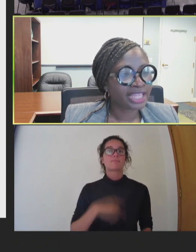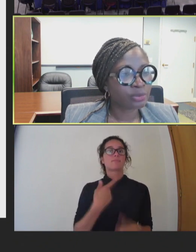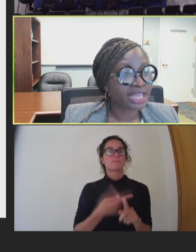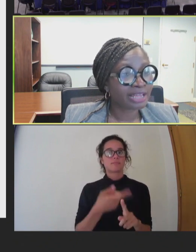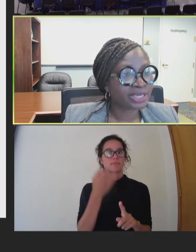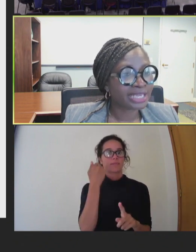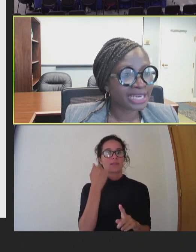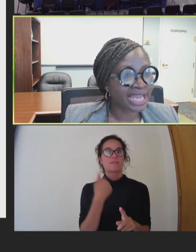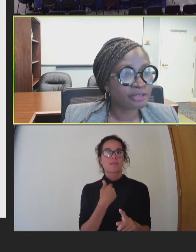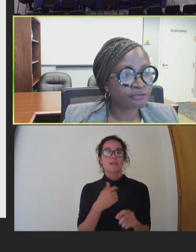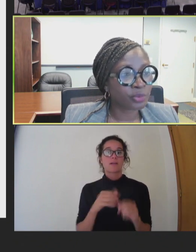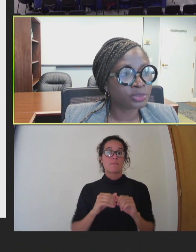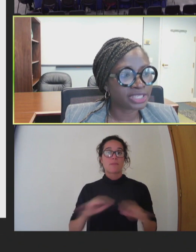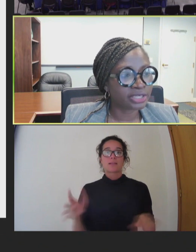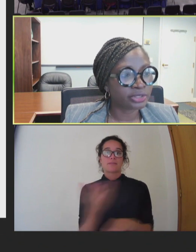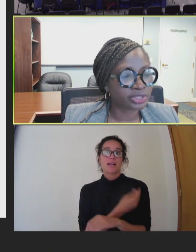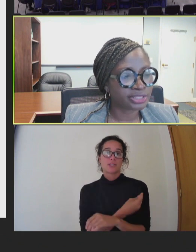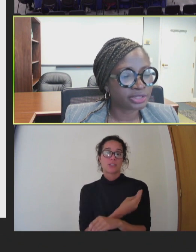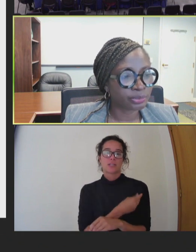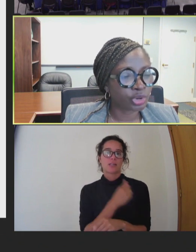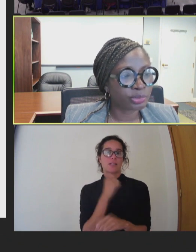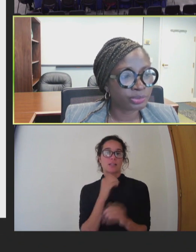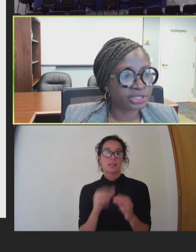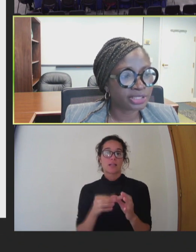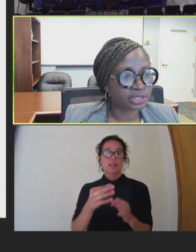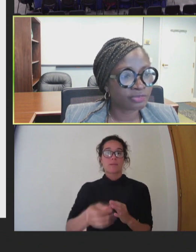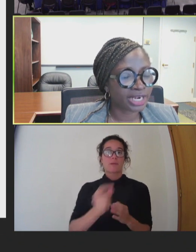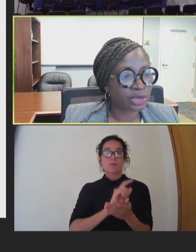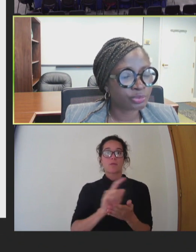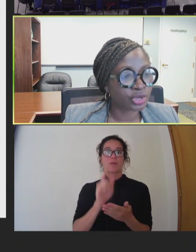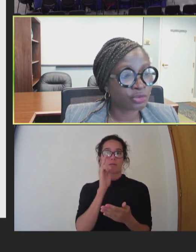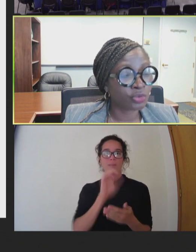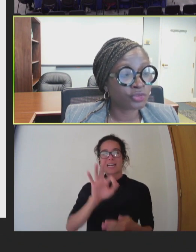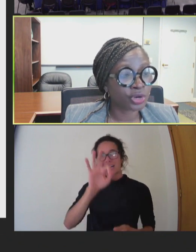there would have been a nine-fold increase in the probability of an outbreak of over